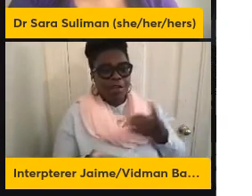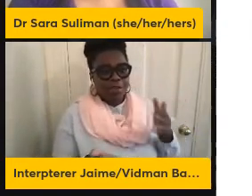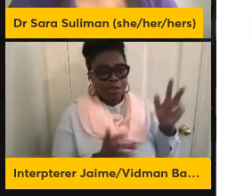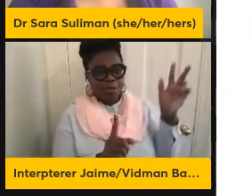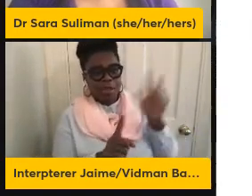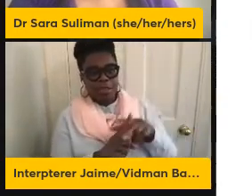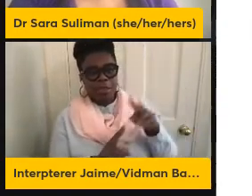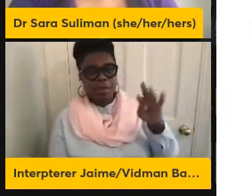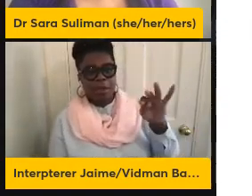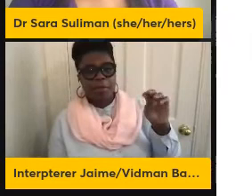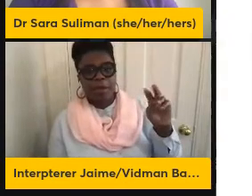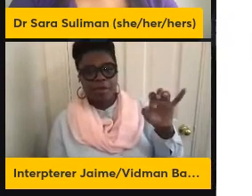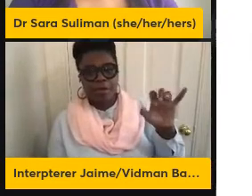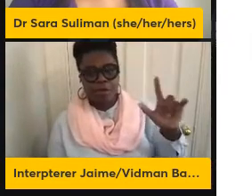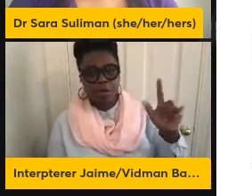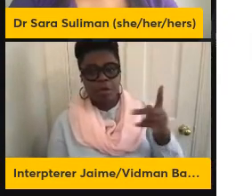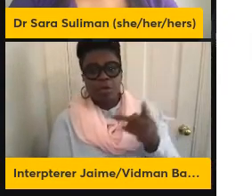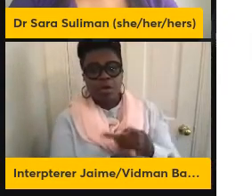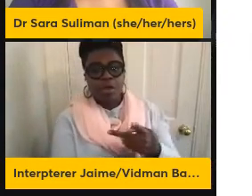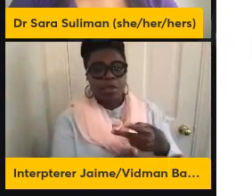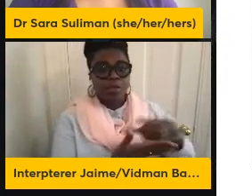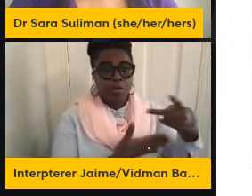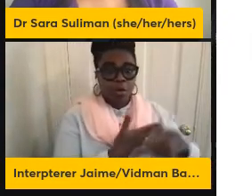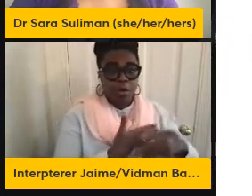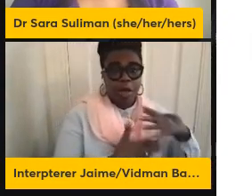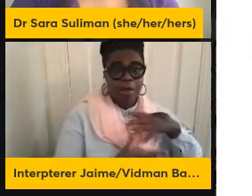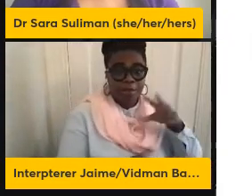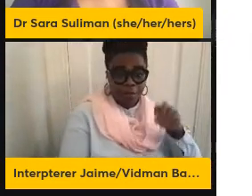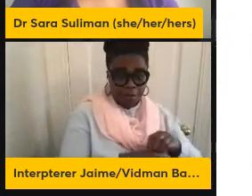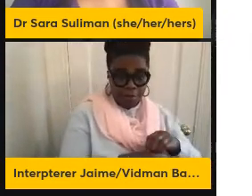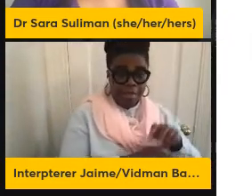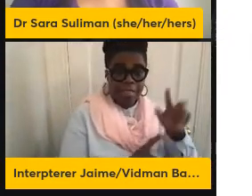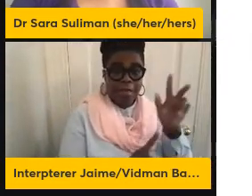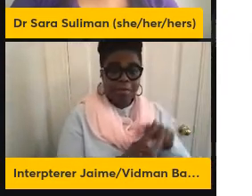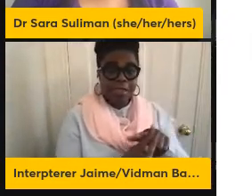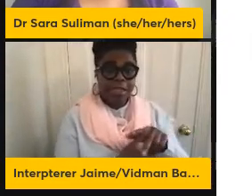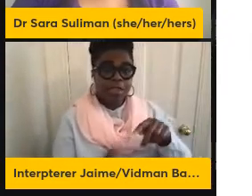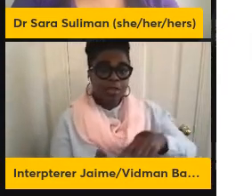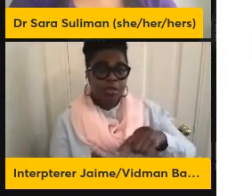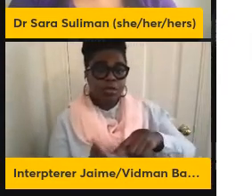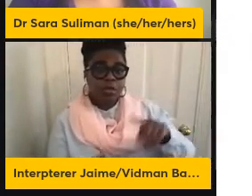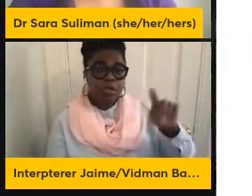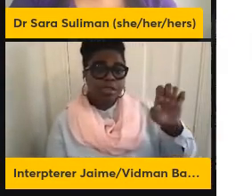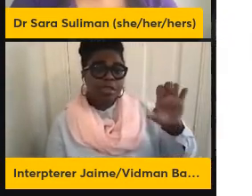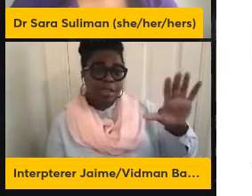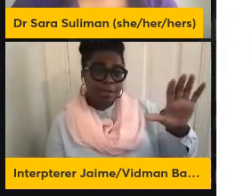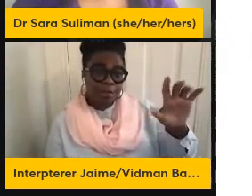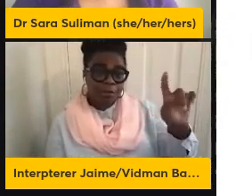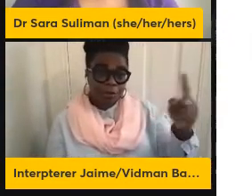Sciences graduate program. Where I'm affiliated. The application deadline is December 1, we still have two weeks to put your